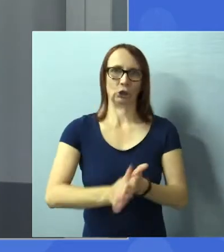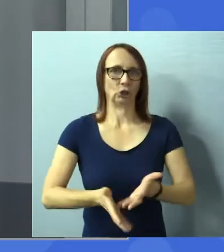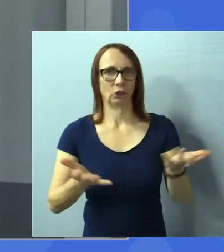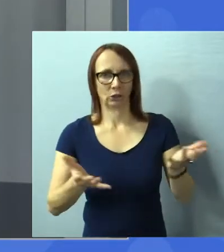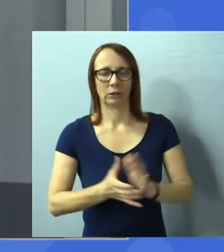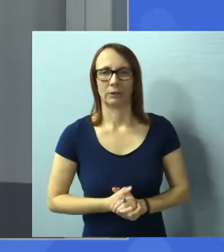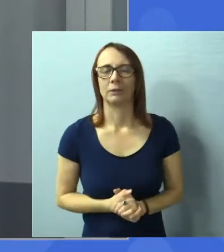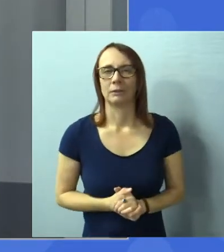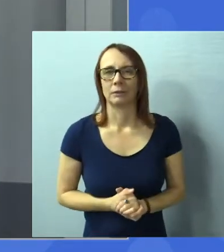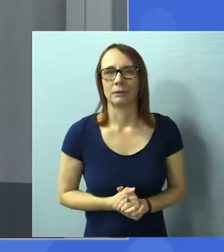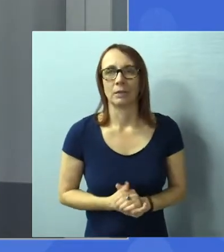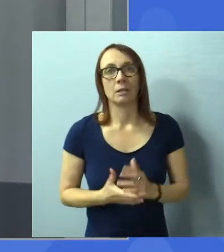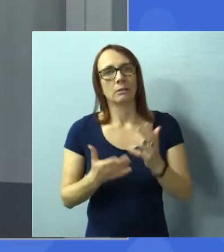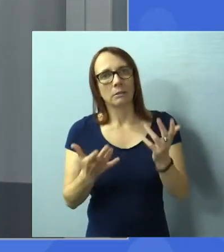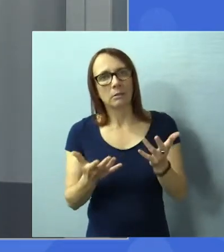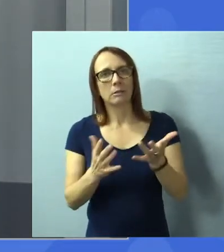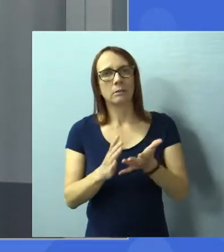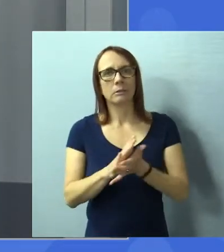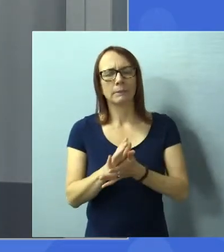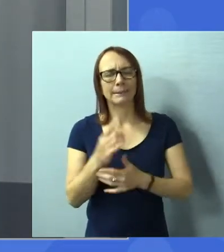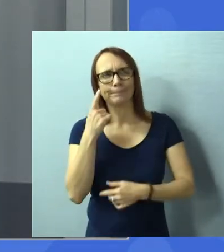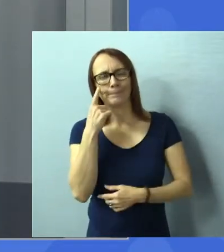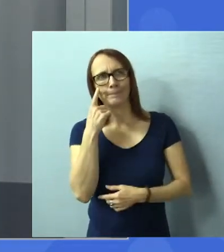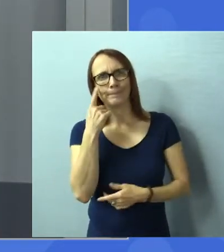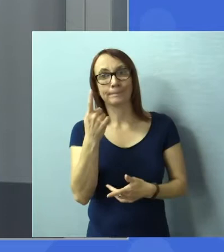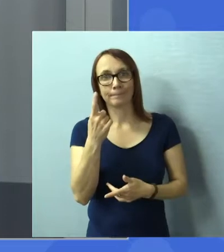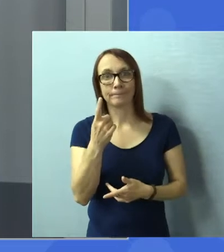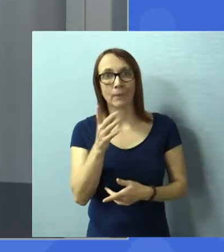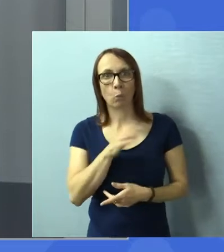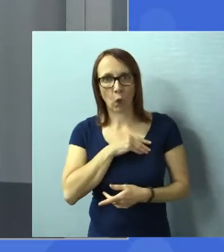the question that we are going to have is the dead when the election they had a